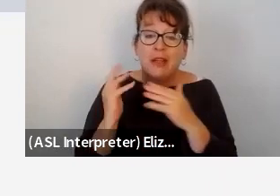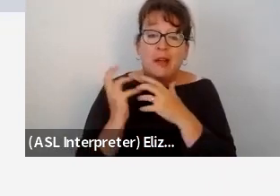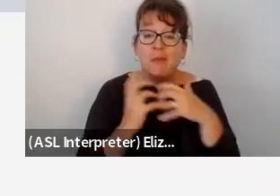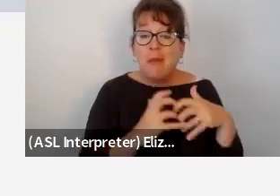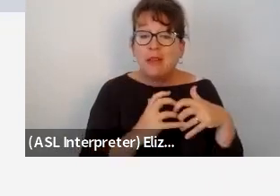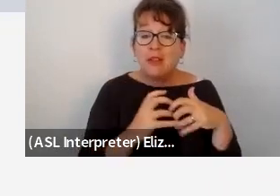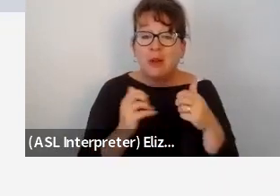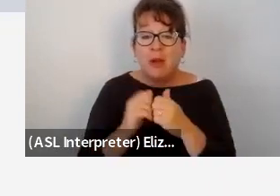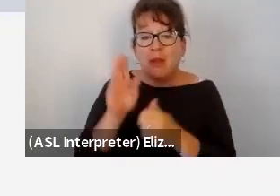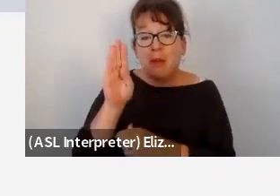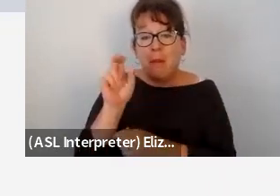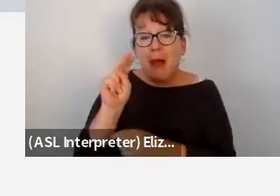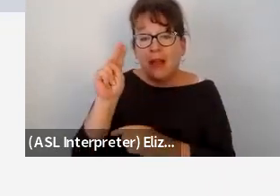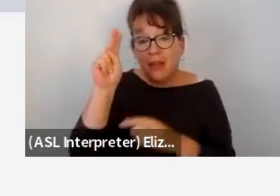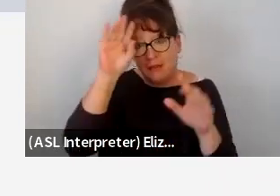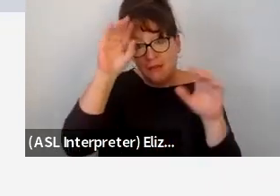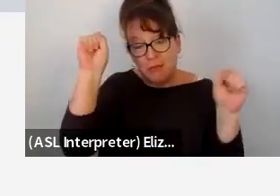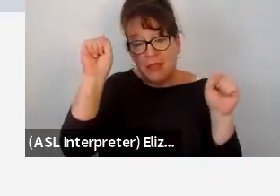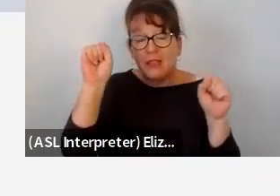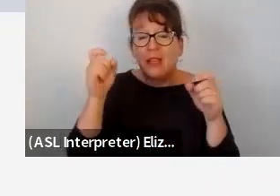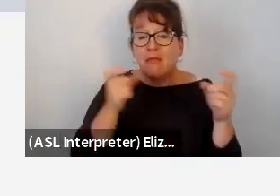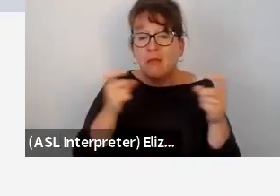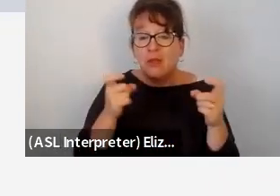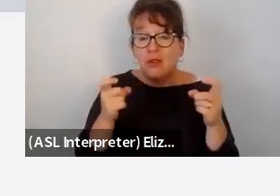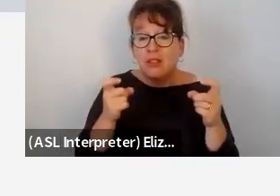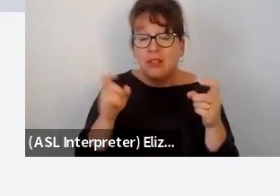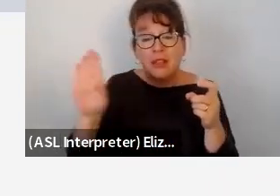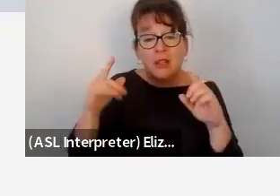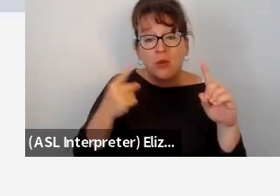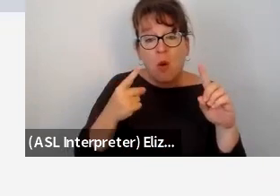regional, local, or tribal agency that has jurisdiction over a Port Authority or ports.